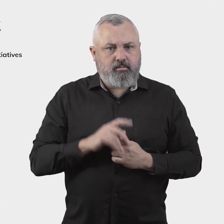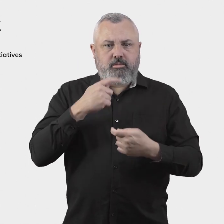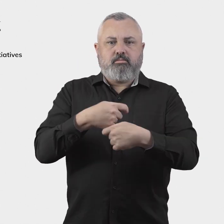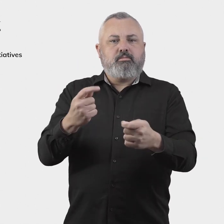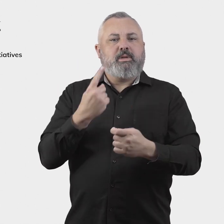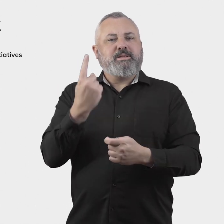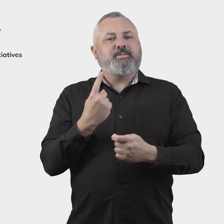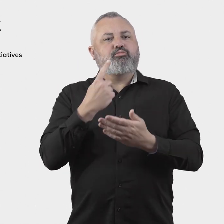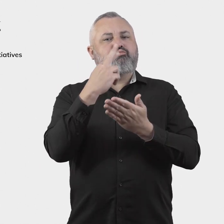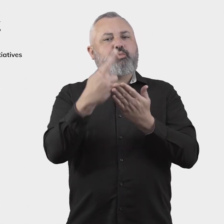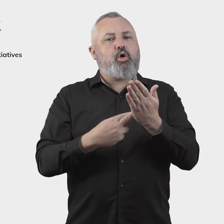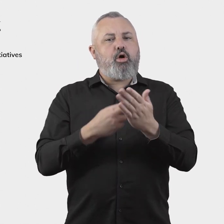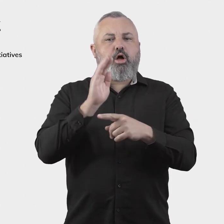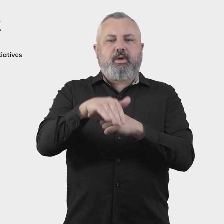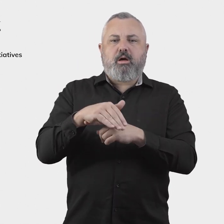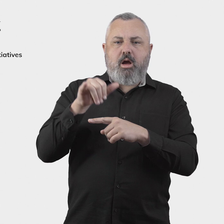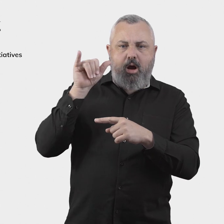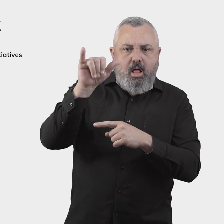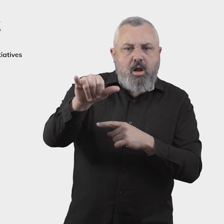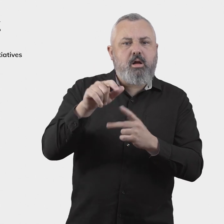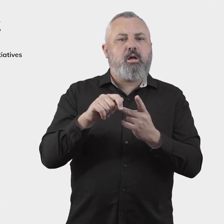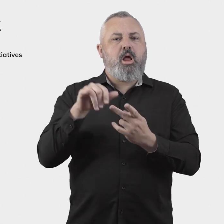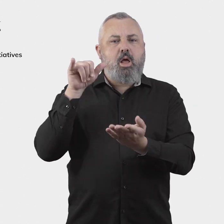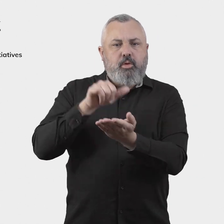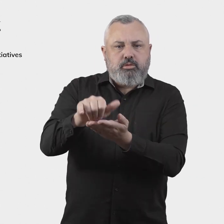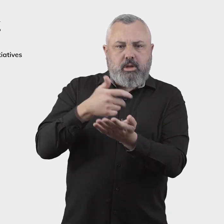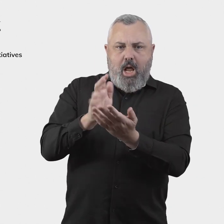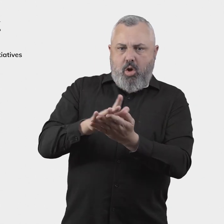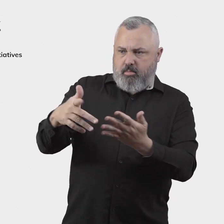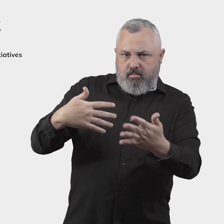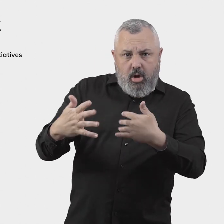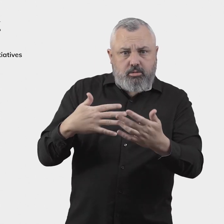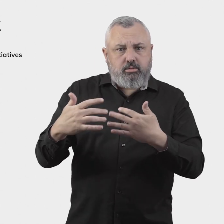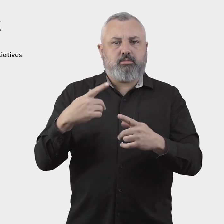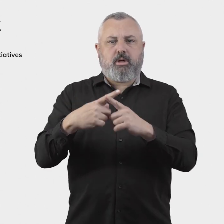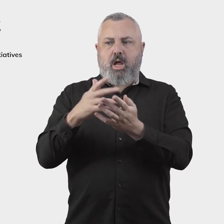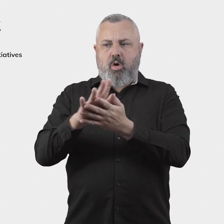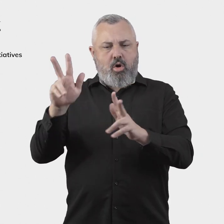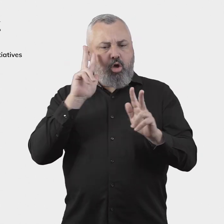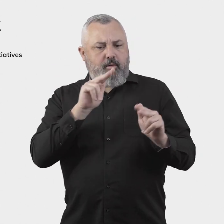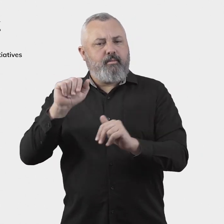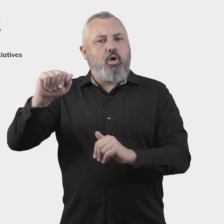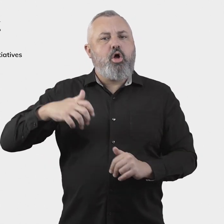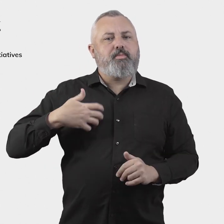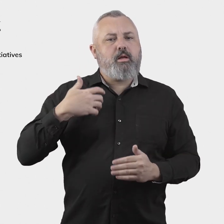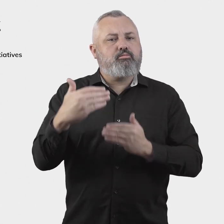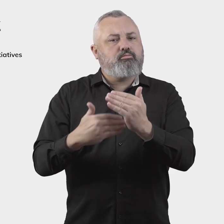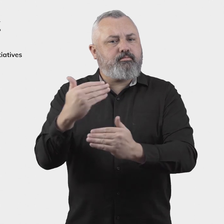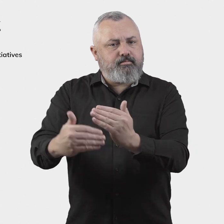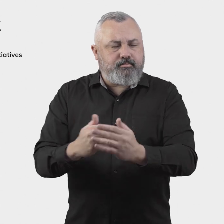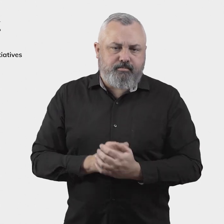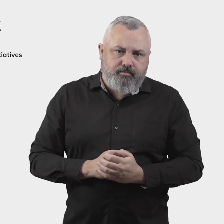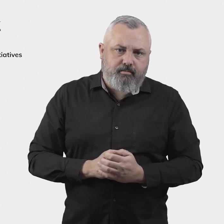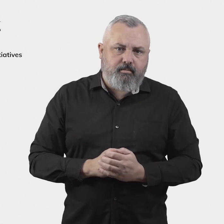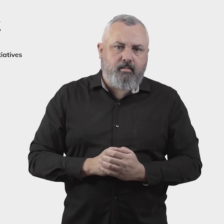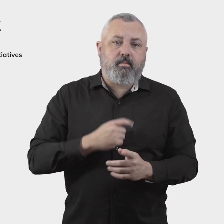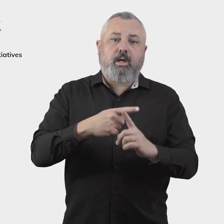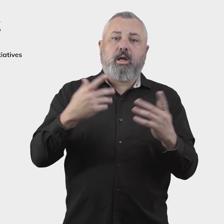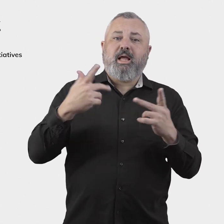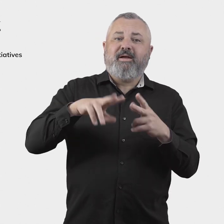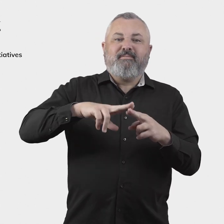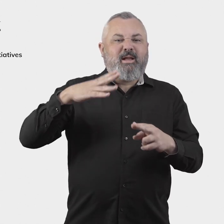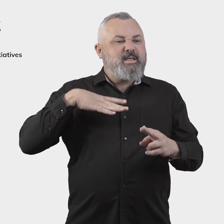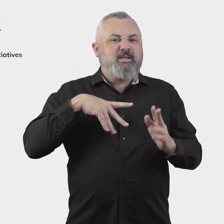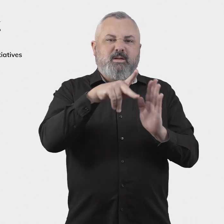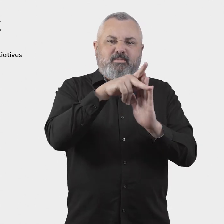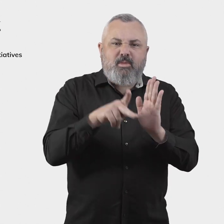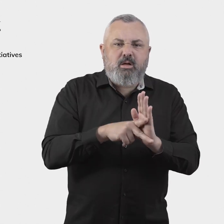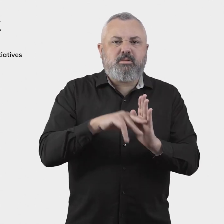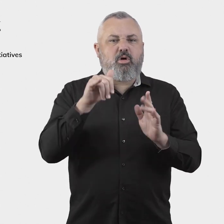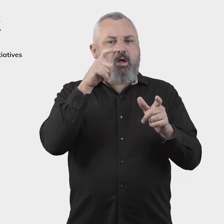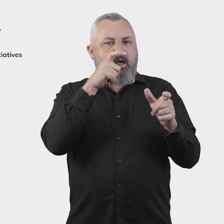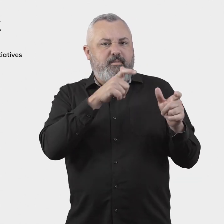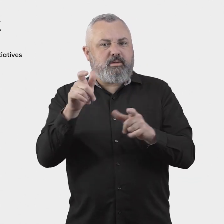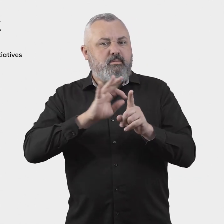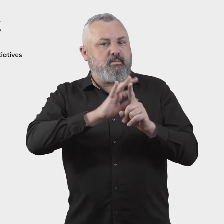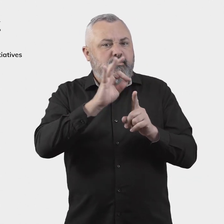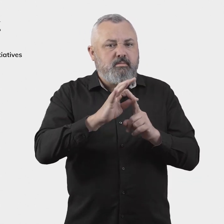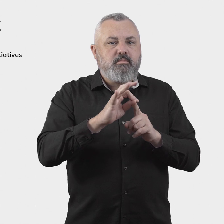publish independent reports on the industry’s complaints handling, make recommendations to the government for policy or